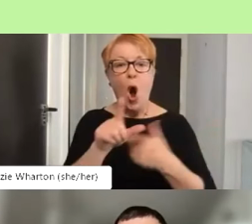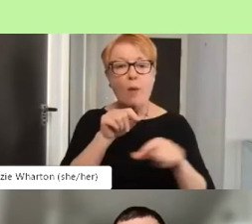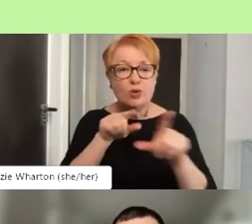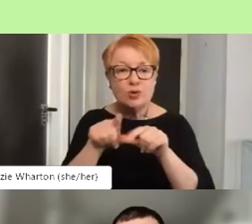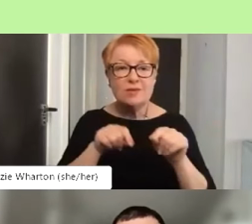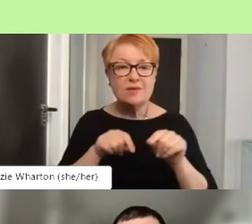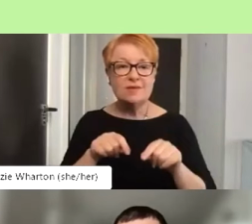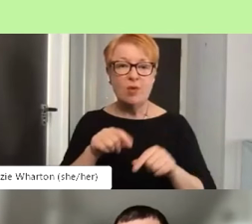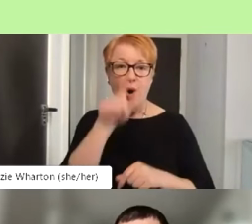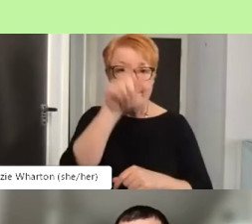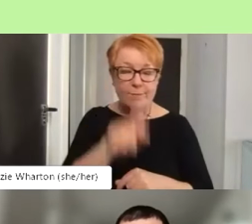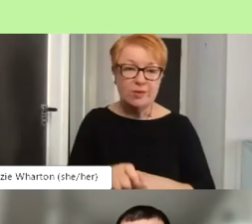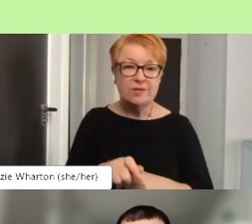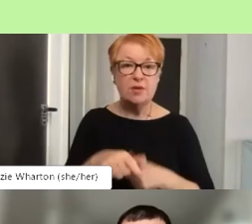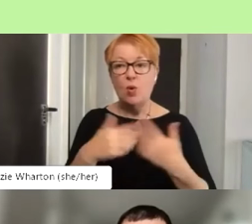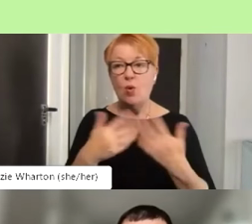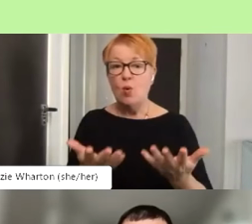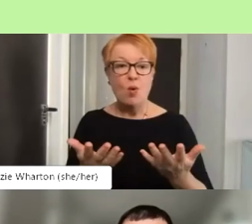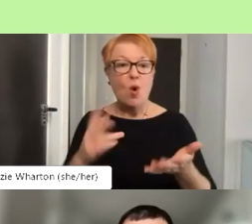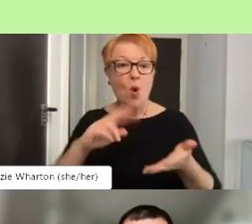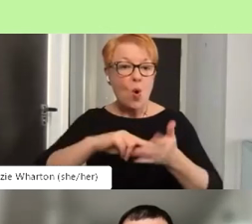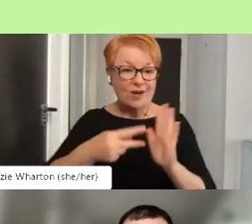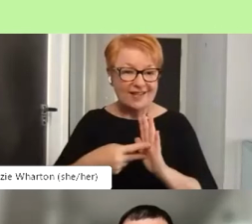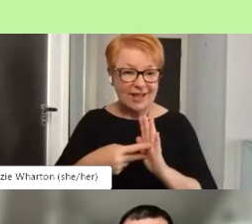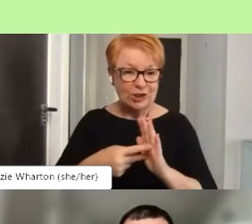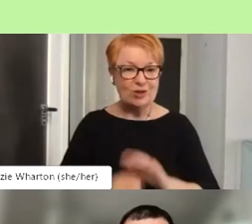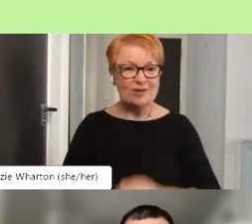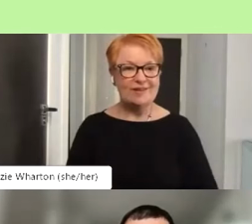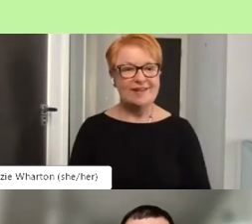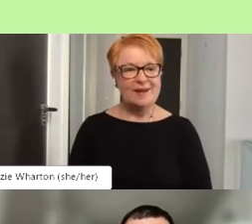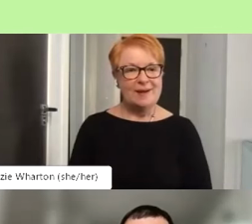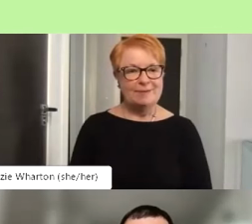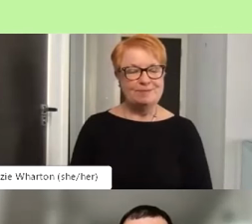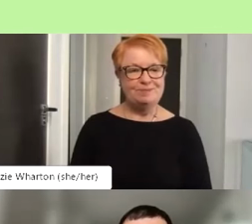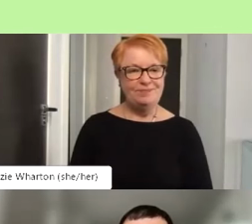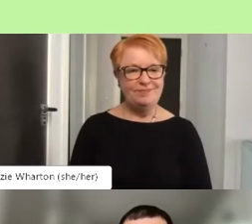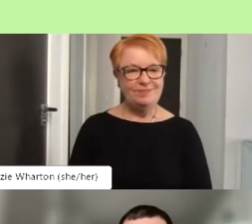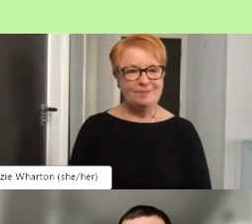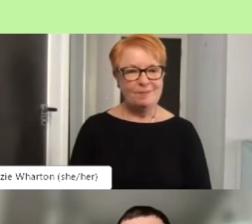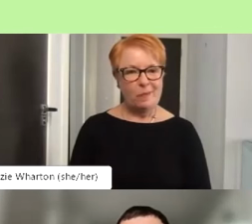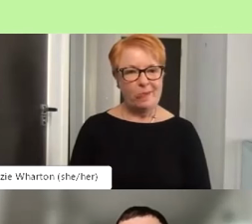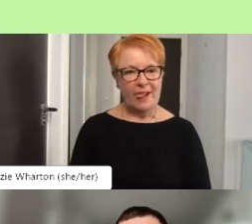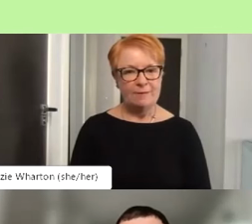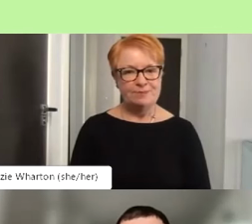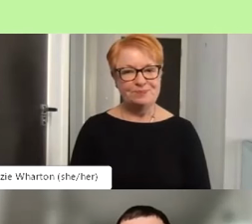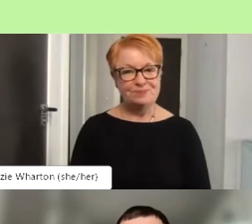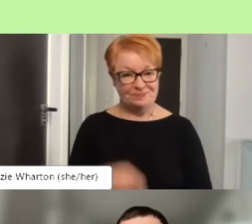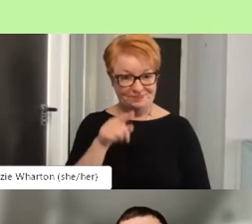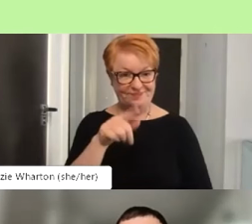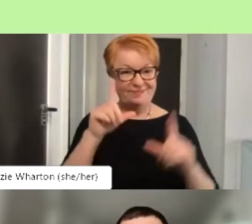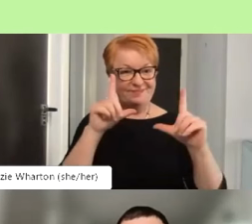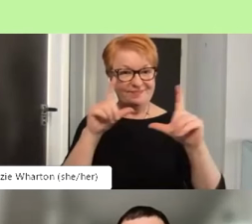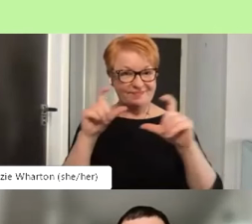like ‘Silent University’. Here you can see some images of our latest events.